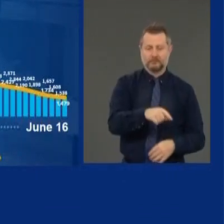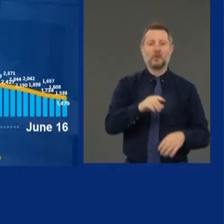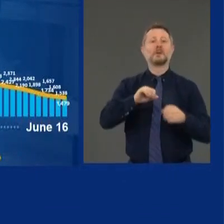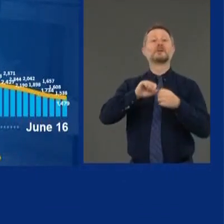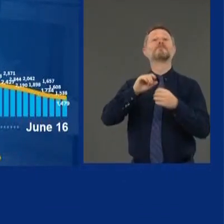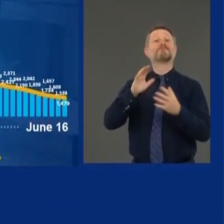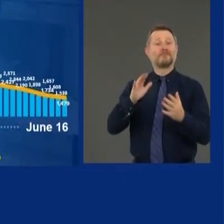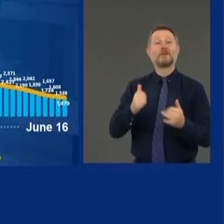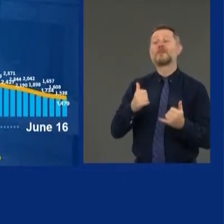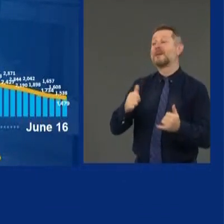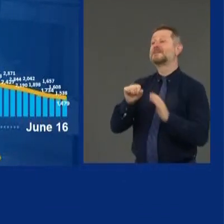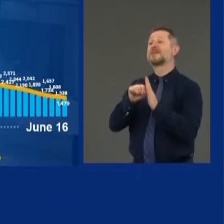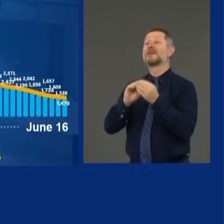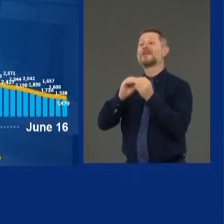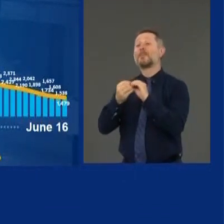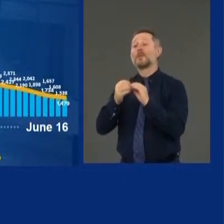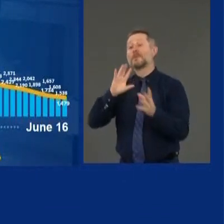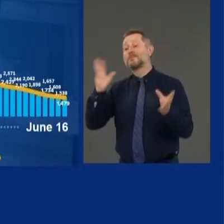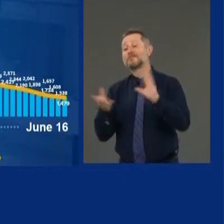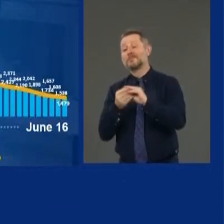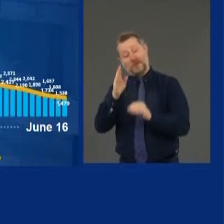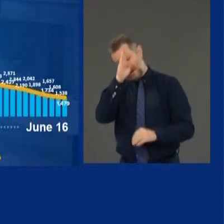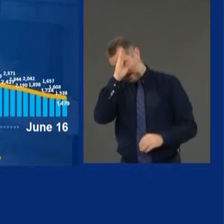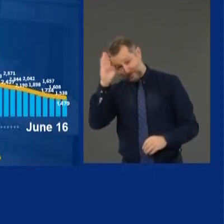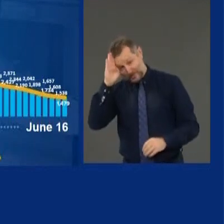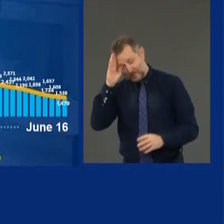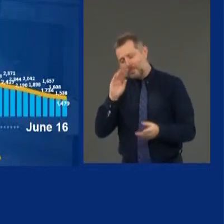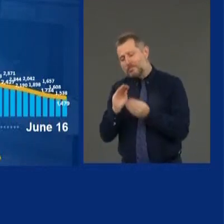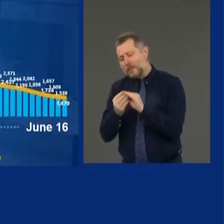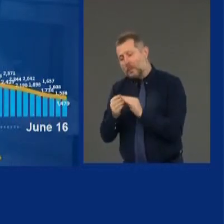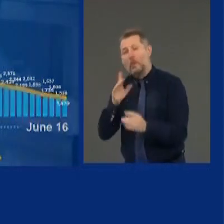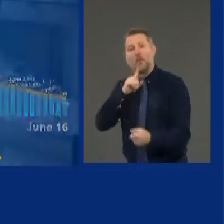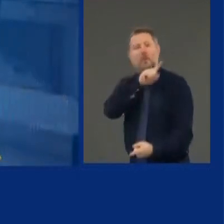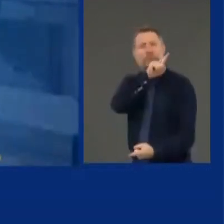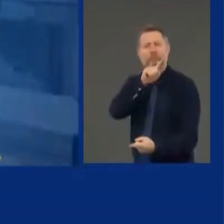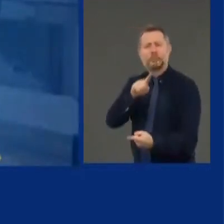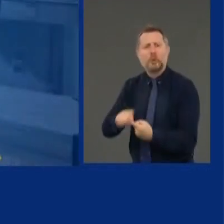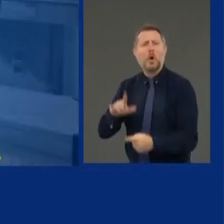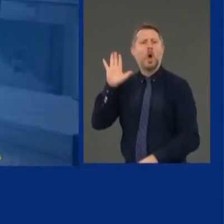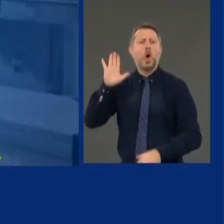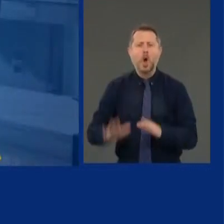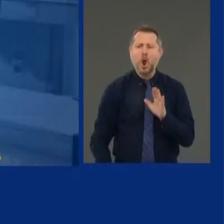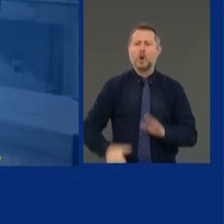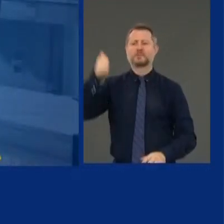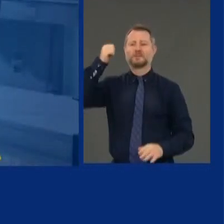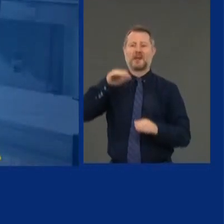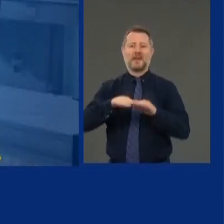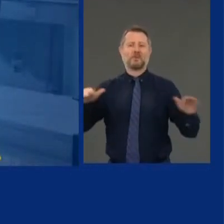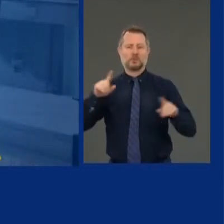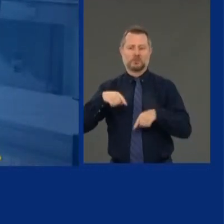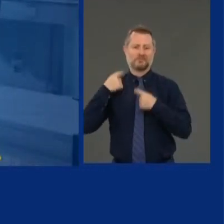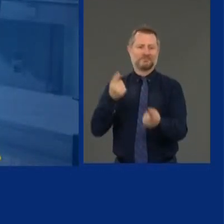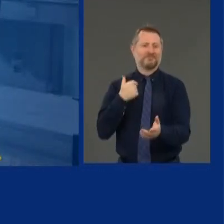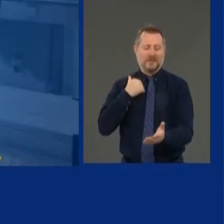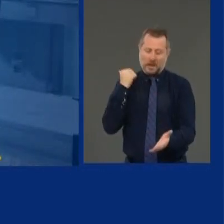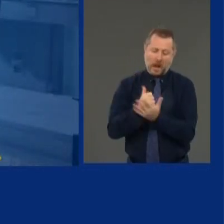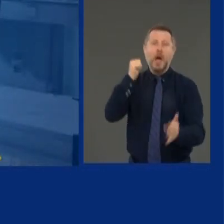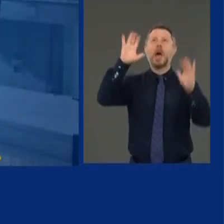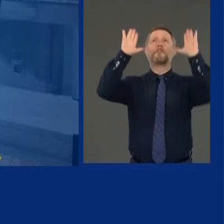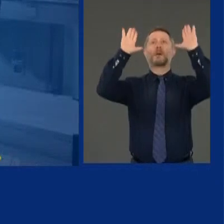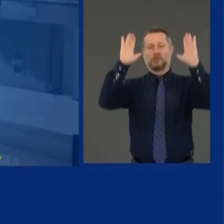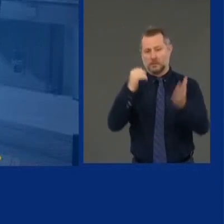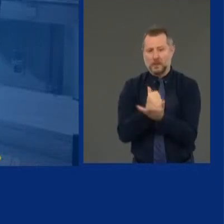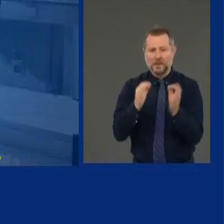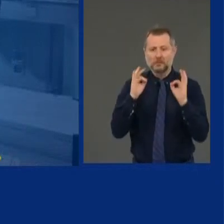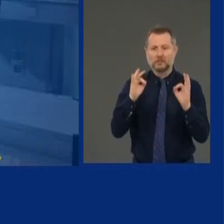FOLLOW THE DATA AND THE METRICS.